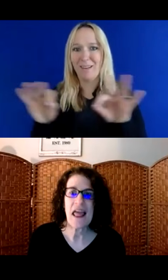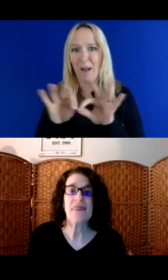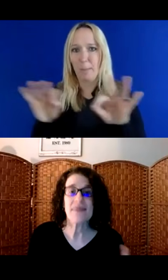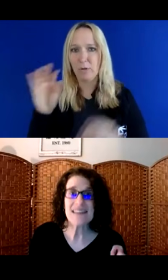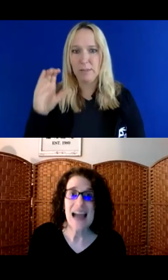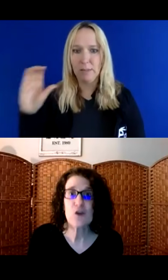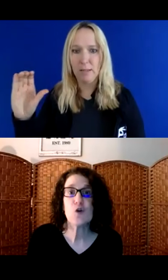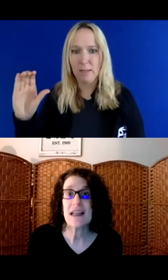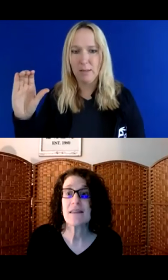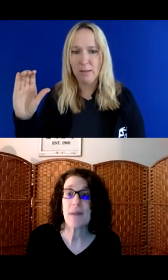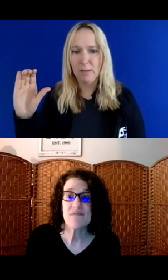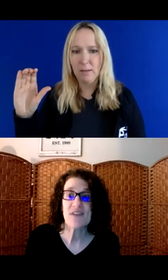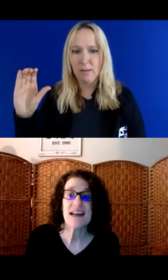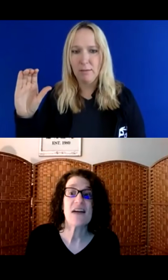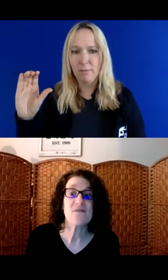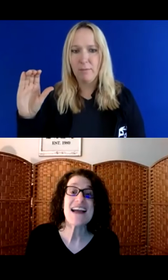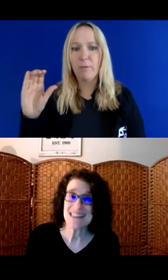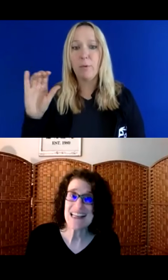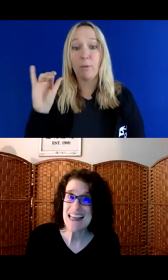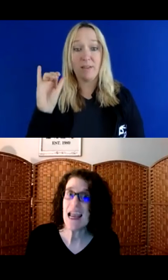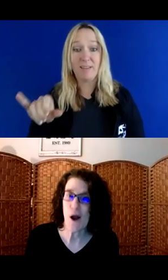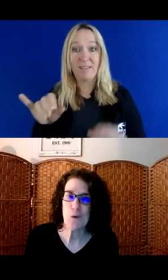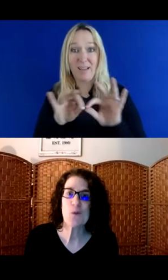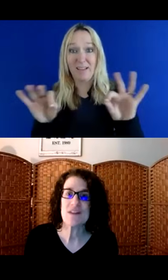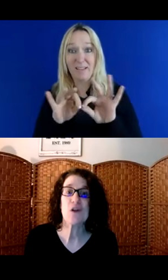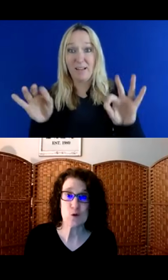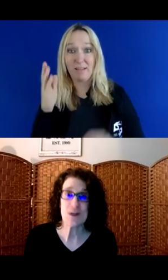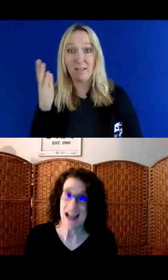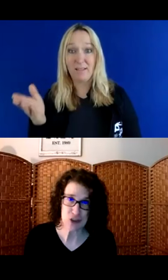That's how you get the benefit of SEO with closed captions.